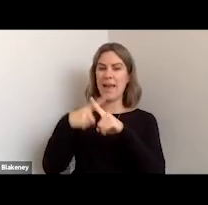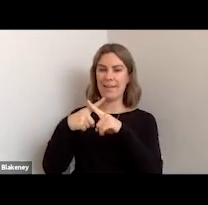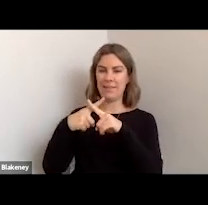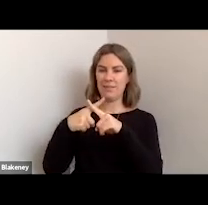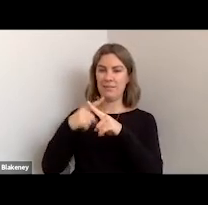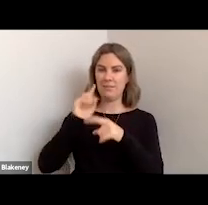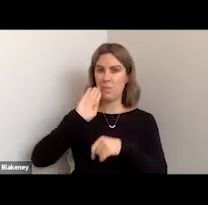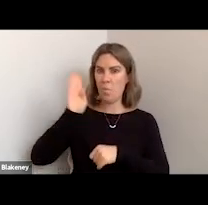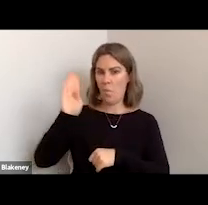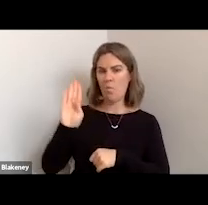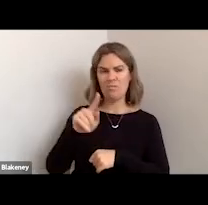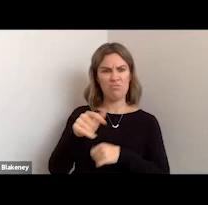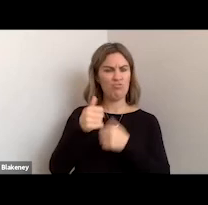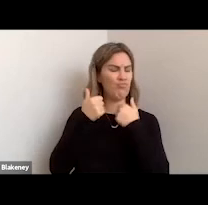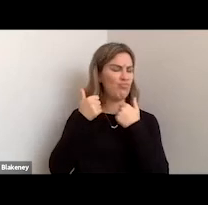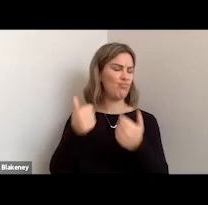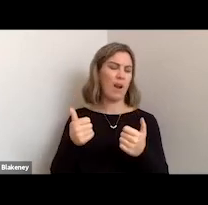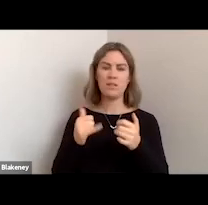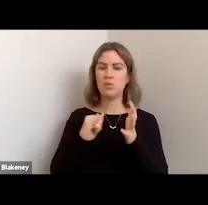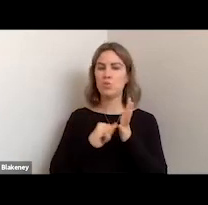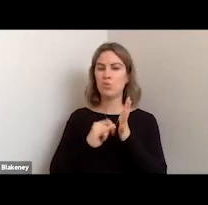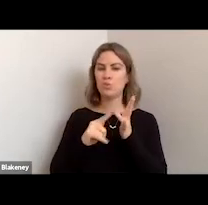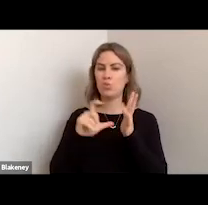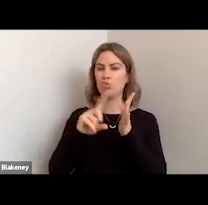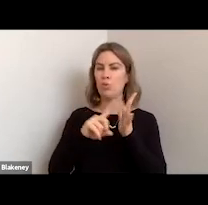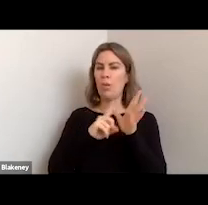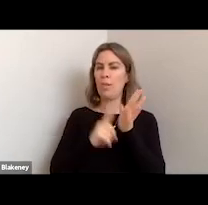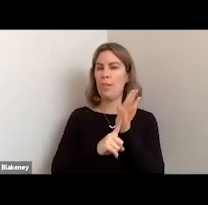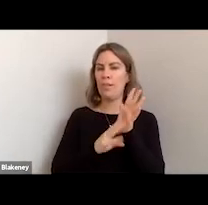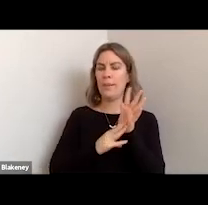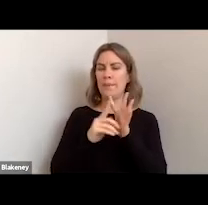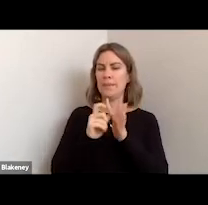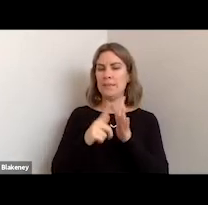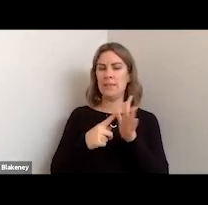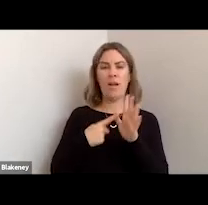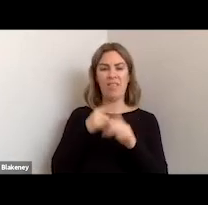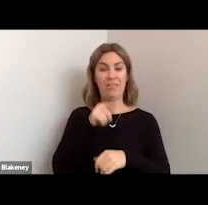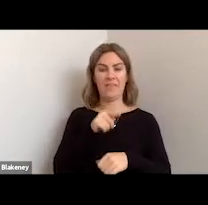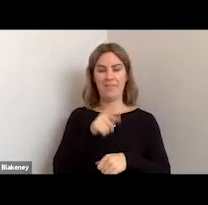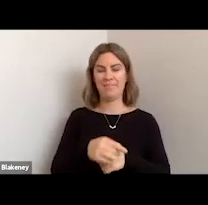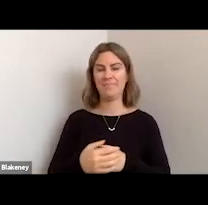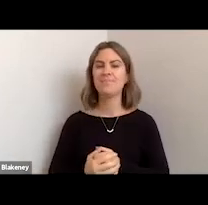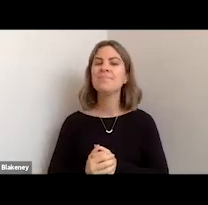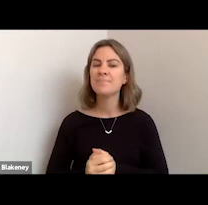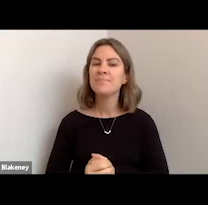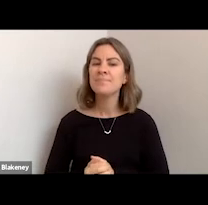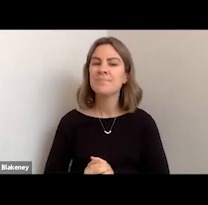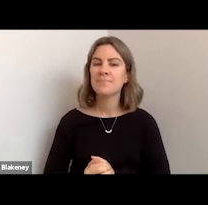social media usage with our team. We also our influencers to tag and